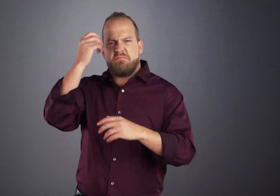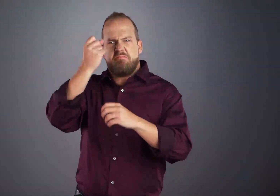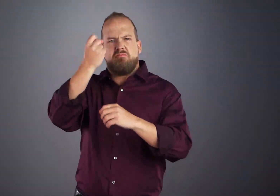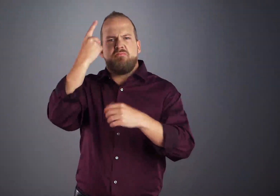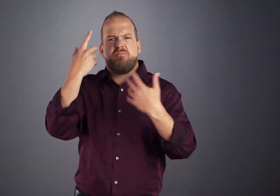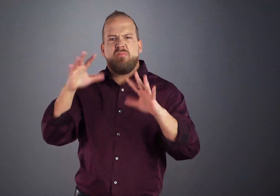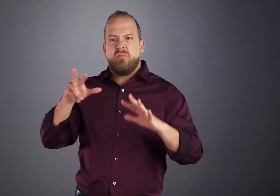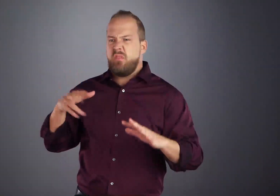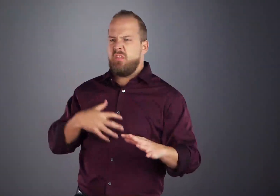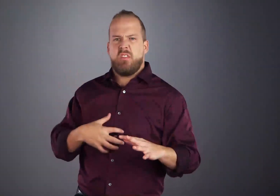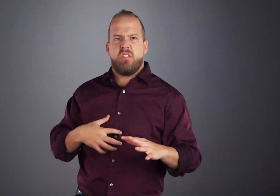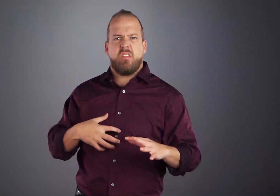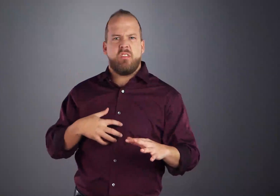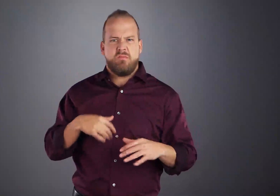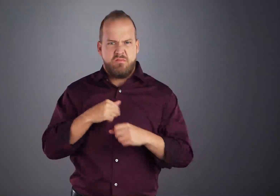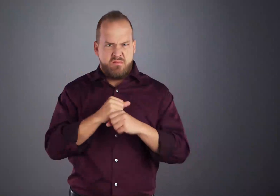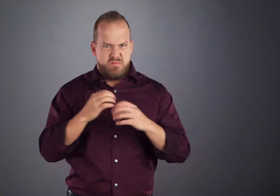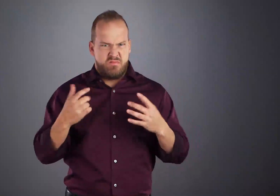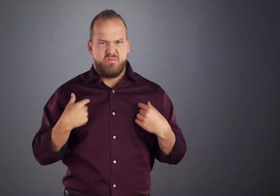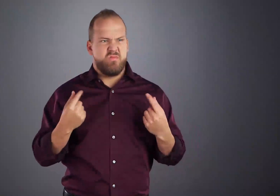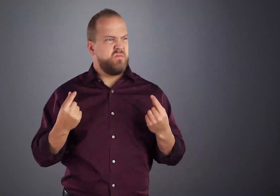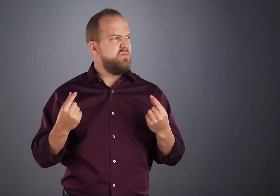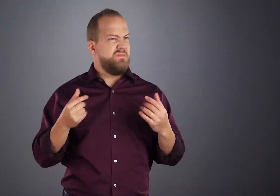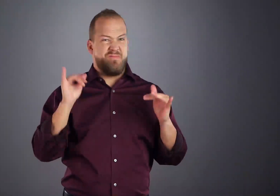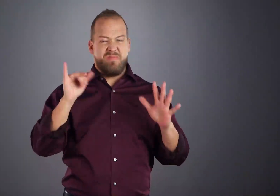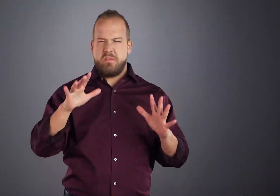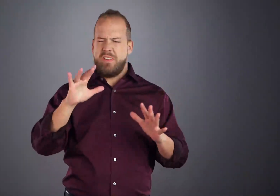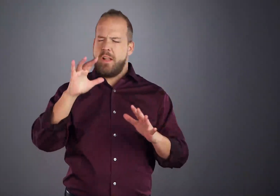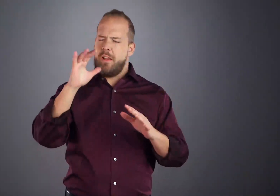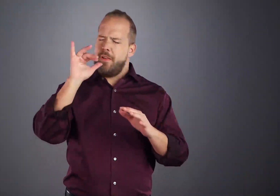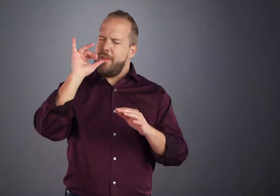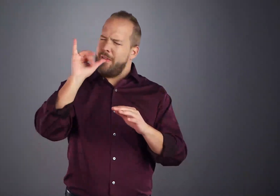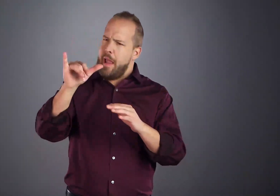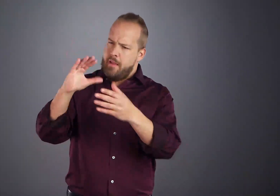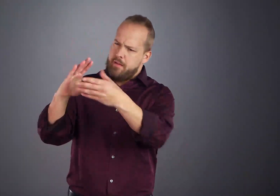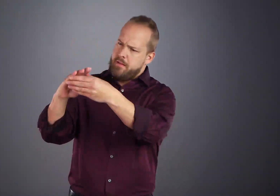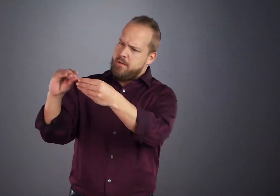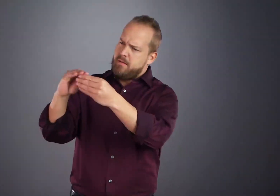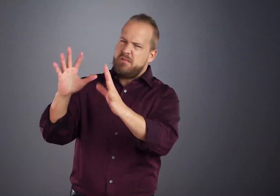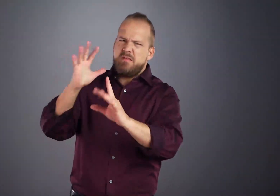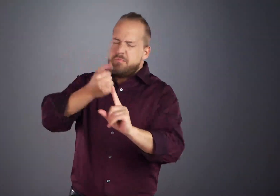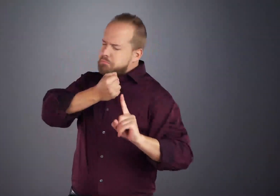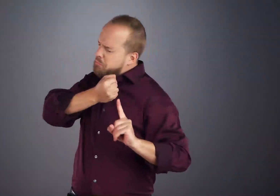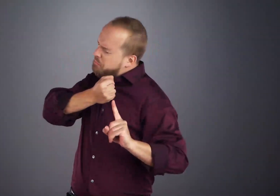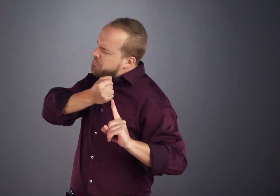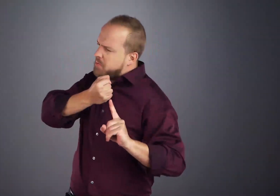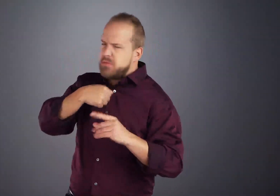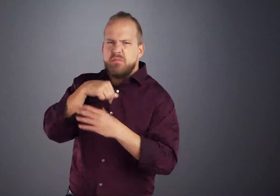They did not need to tell me. I knew, and almost welcomed the idea.